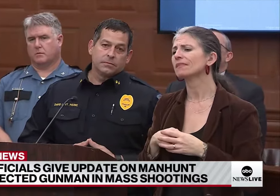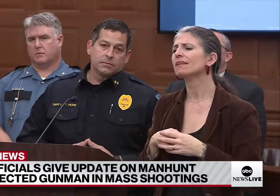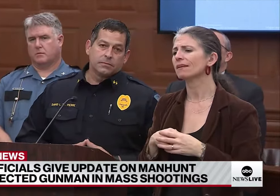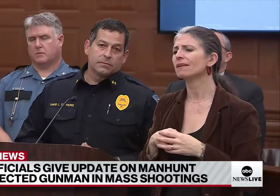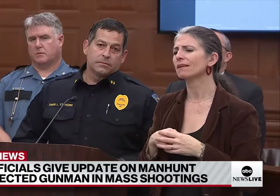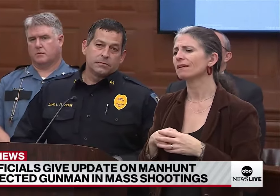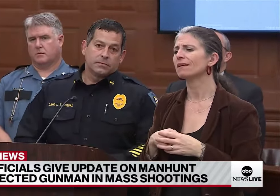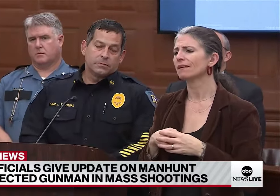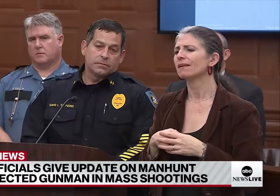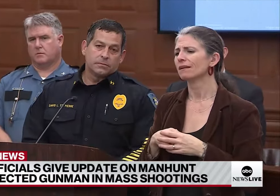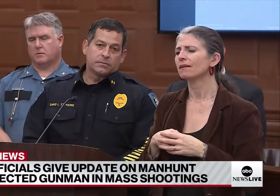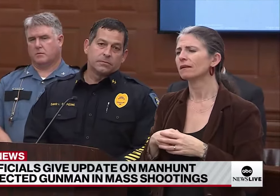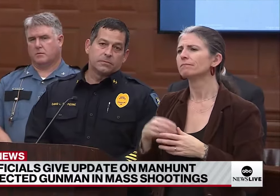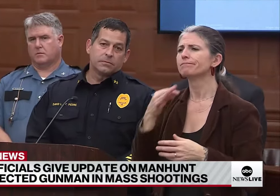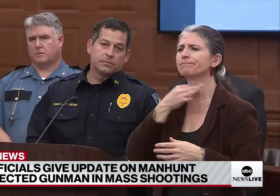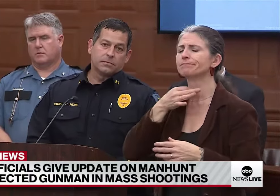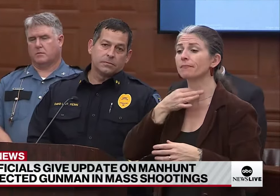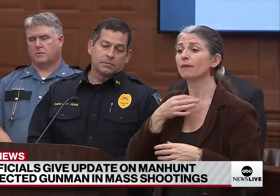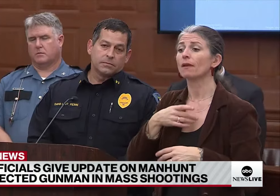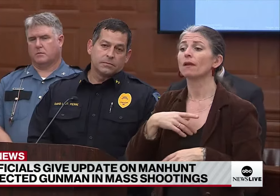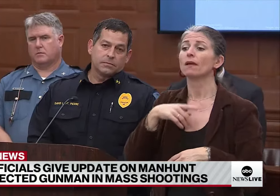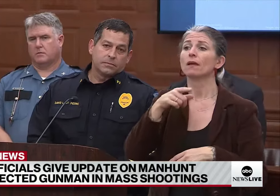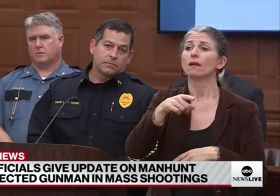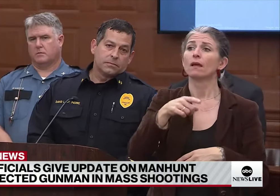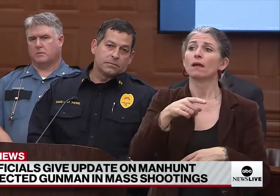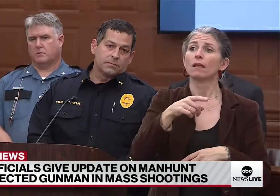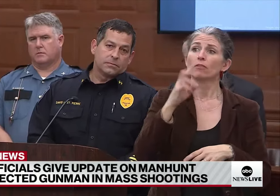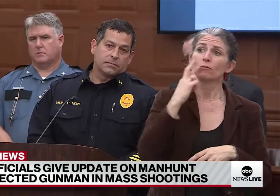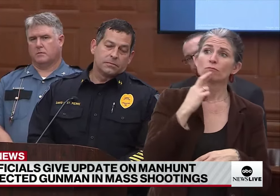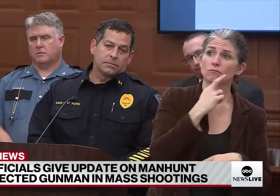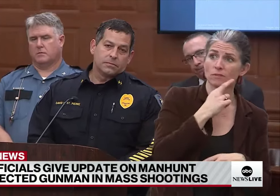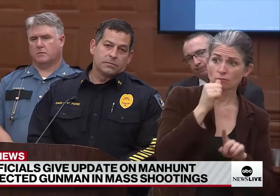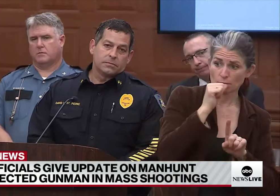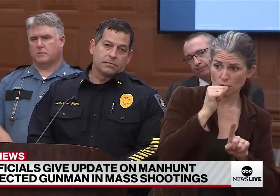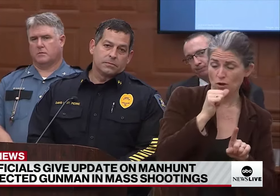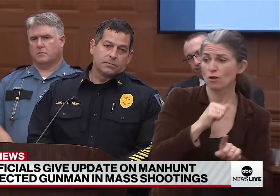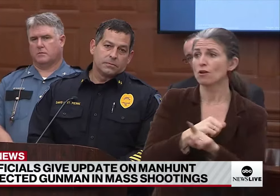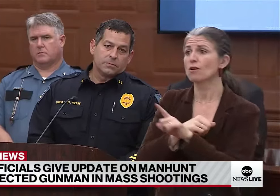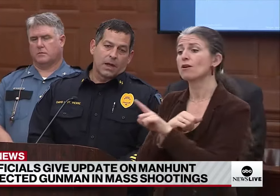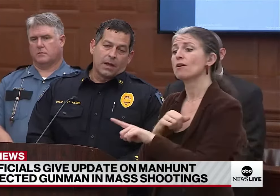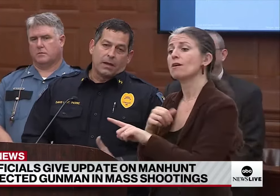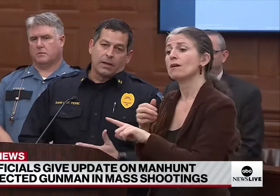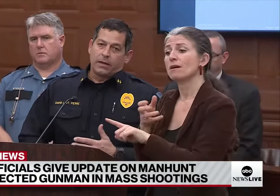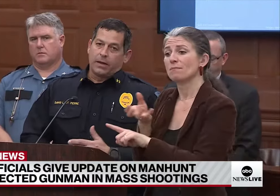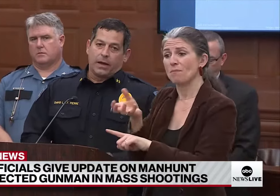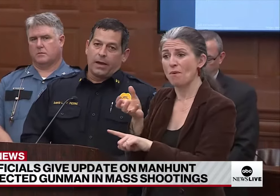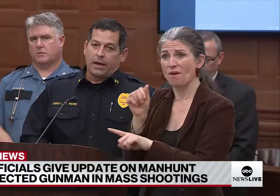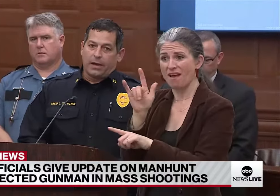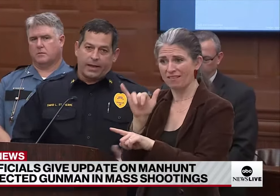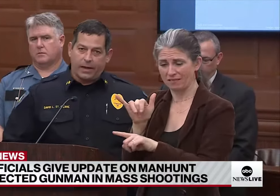IT CHANGES QUICKLY. BUT YOU CAN PROVIDE AWESOME SCENES WHERE SOME OF